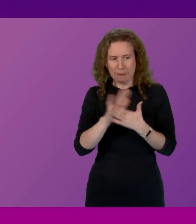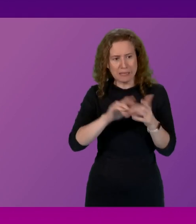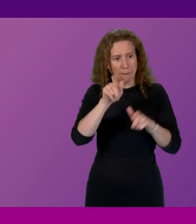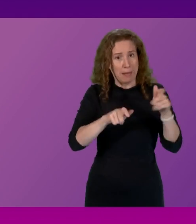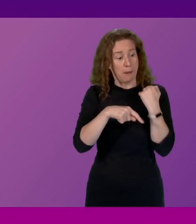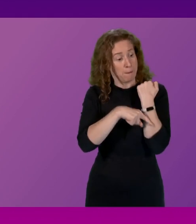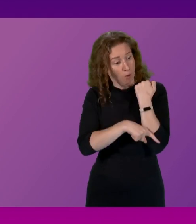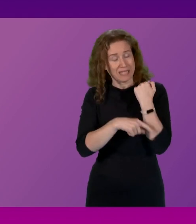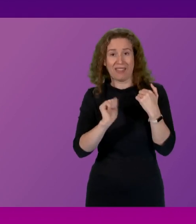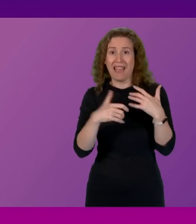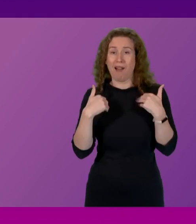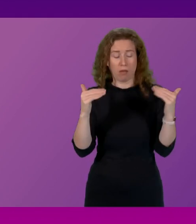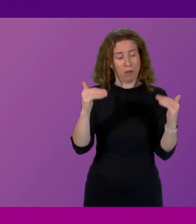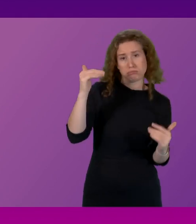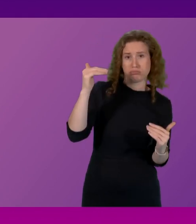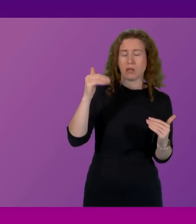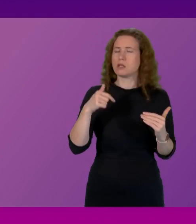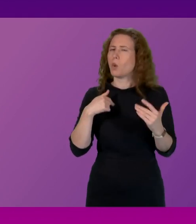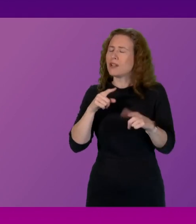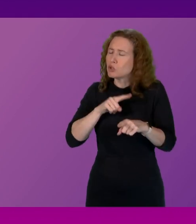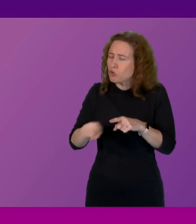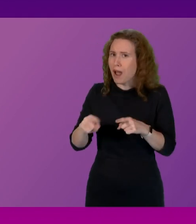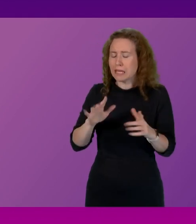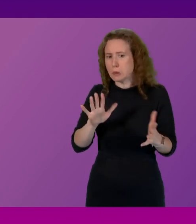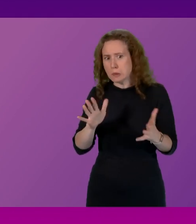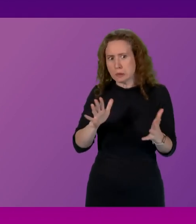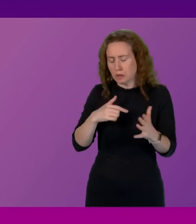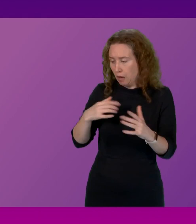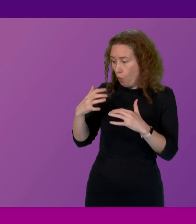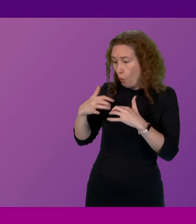We will do our best to try to mitigate the impact of that Westminster austerity.